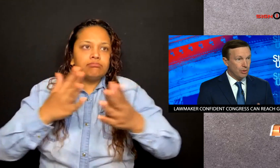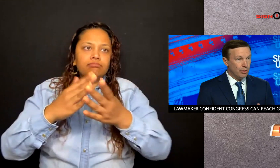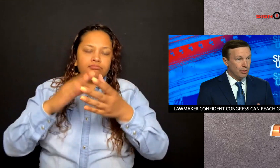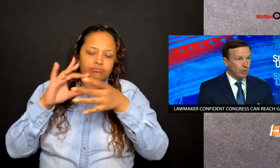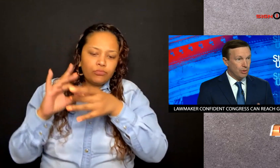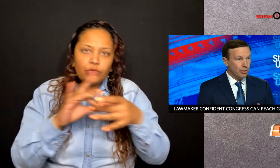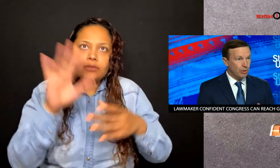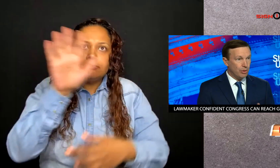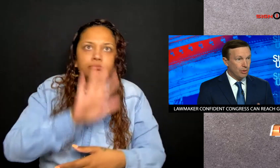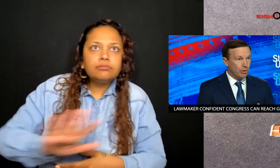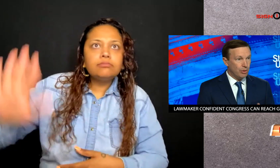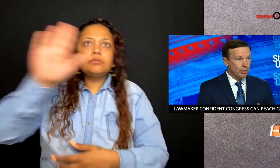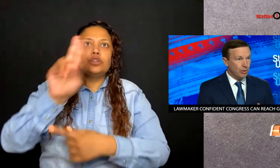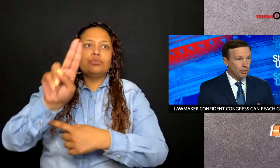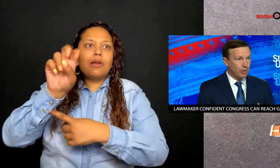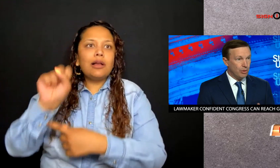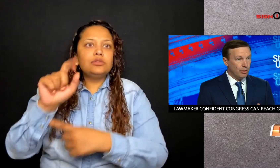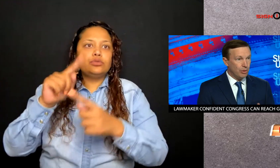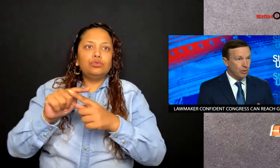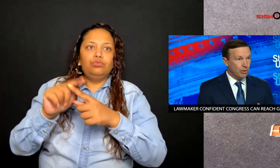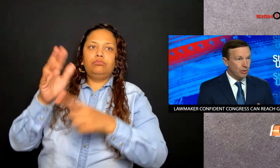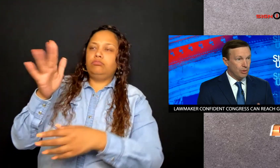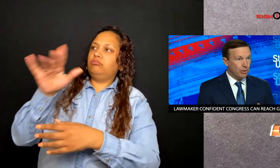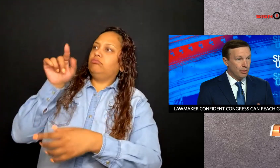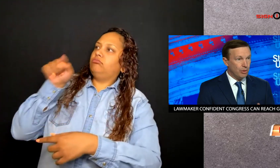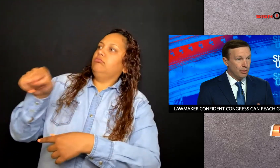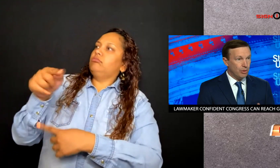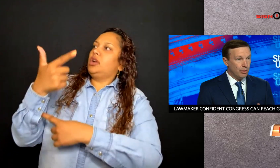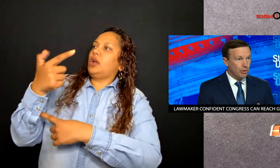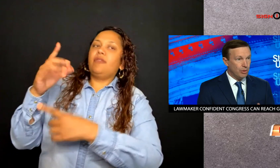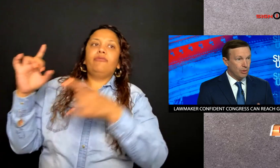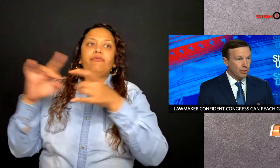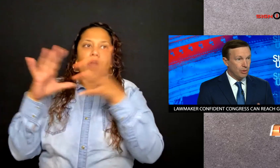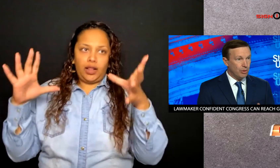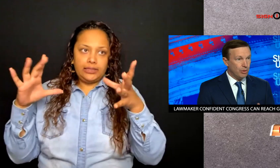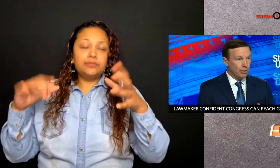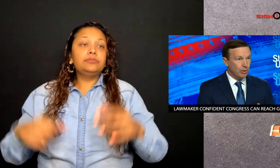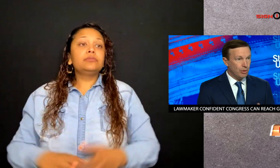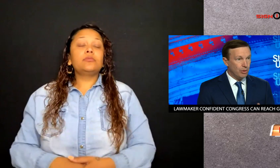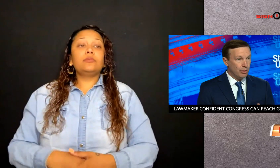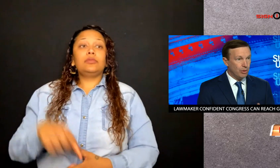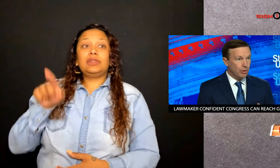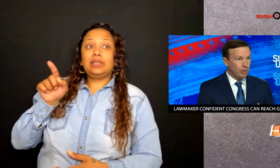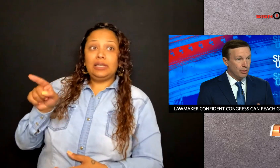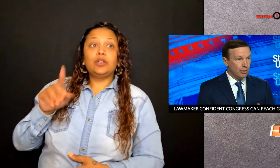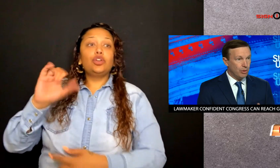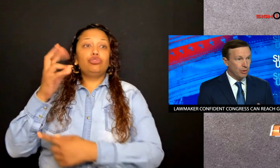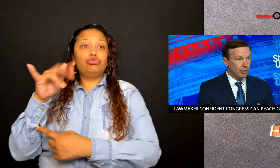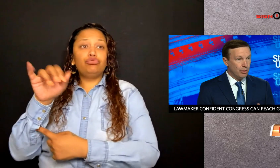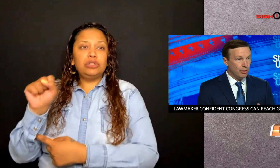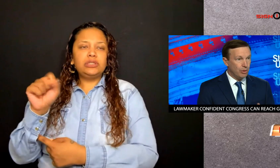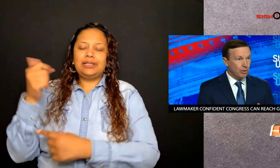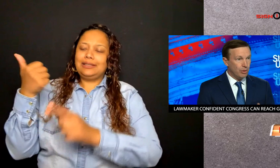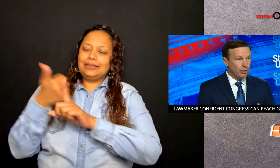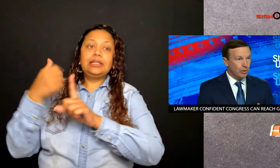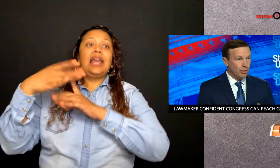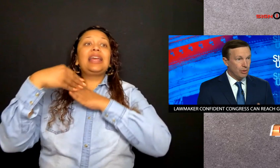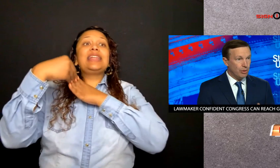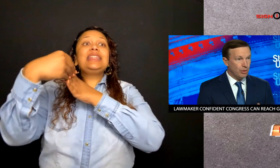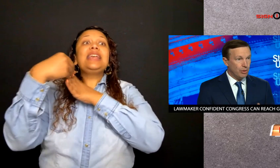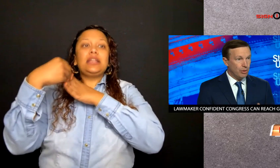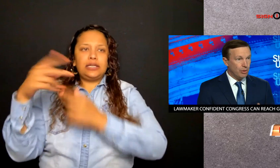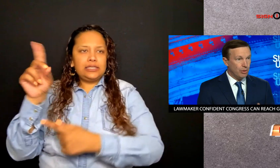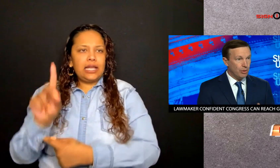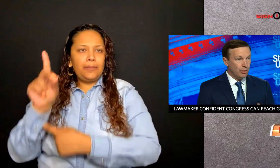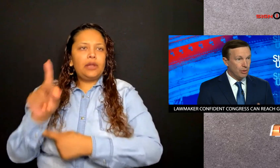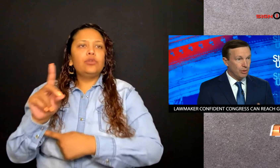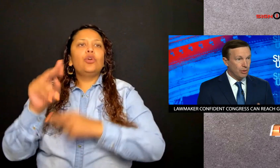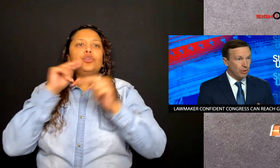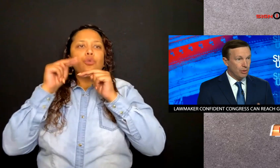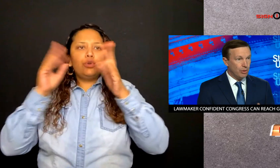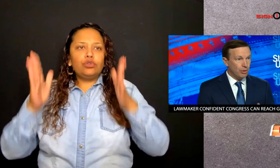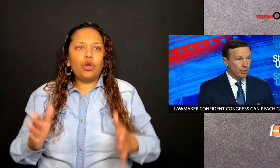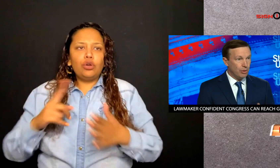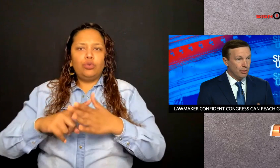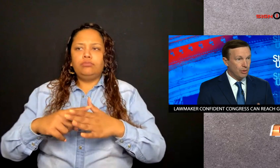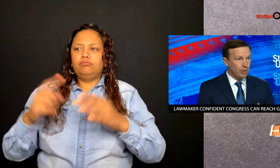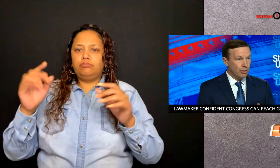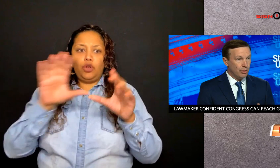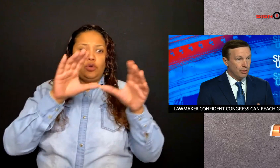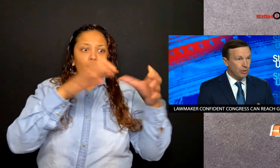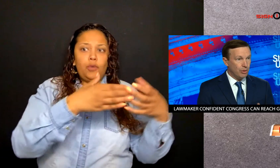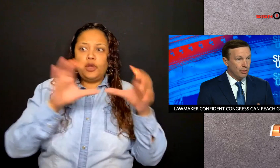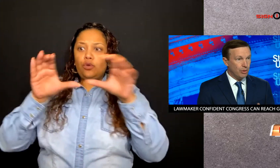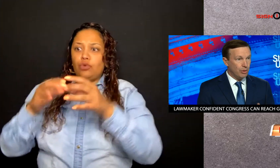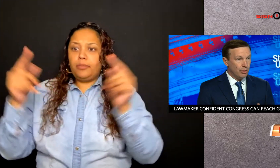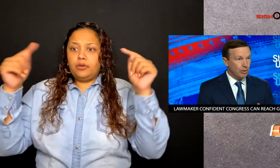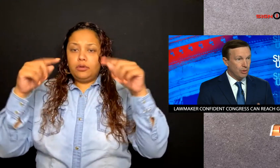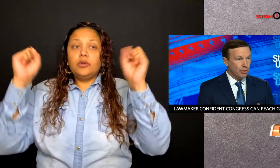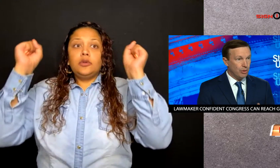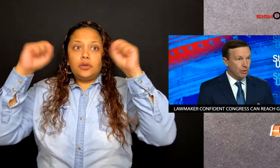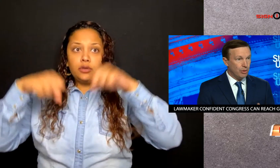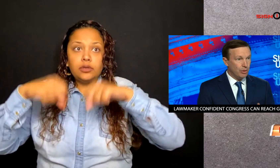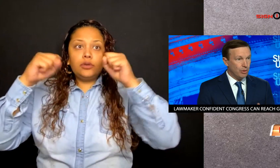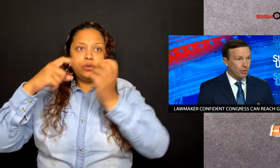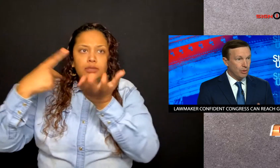will be able to address gun violence across the US Murphy is the lead Democratic negotiator